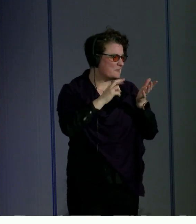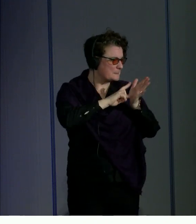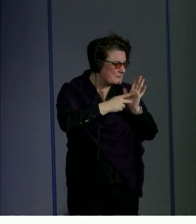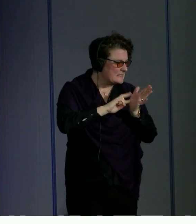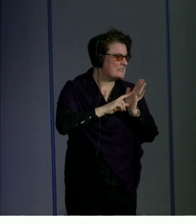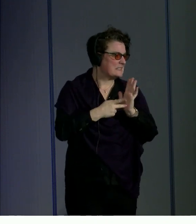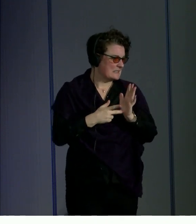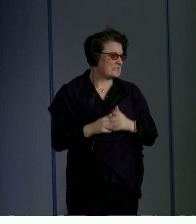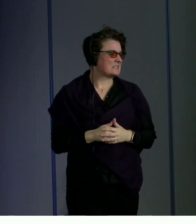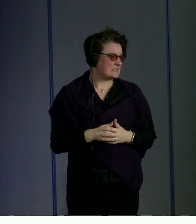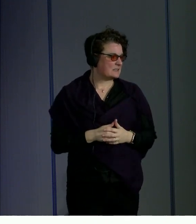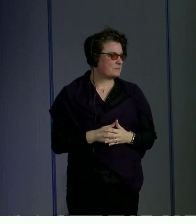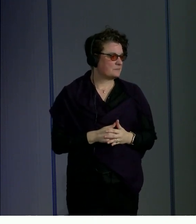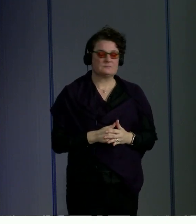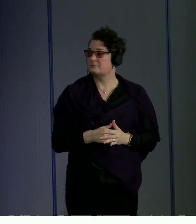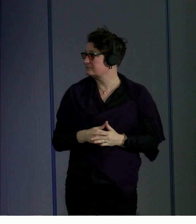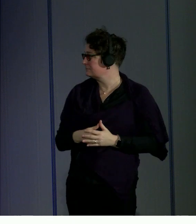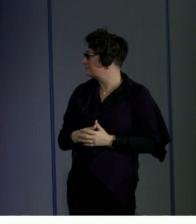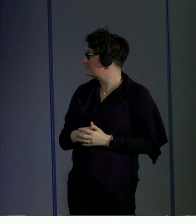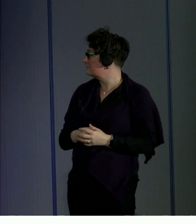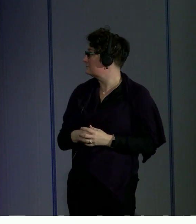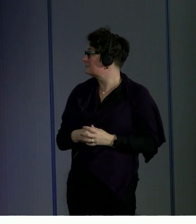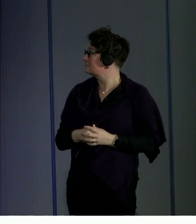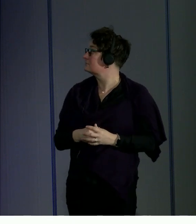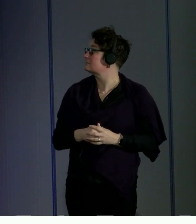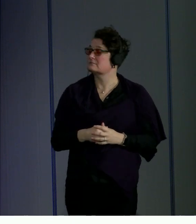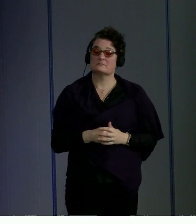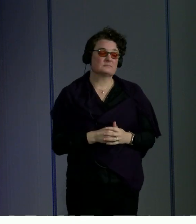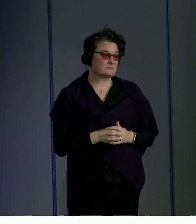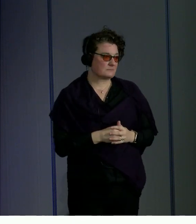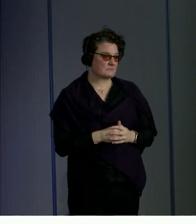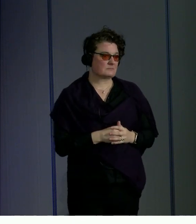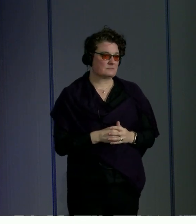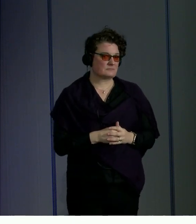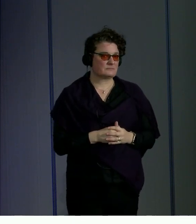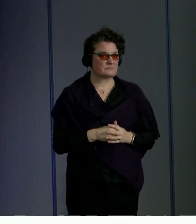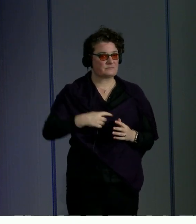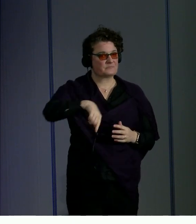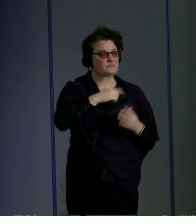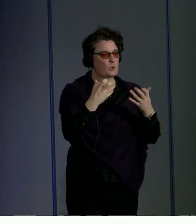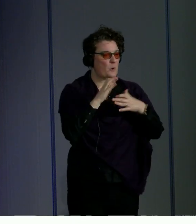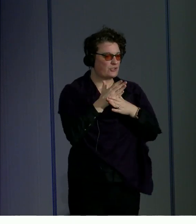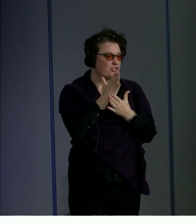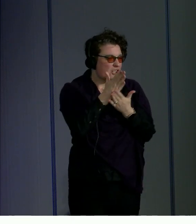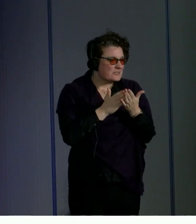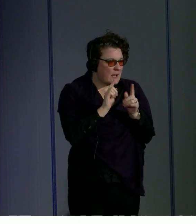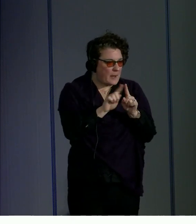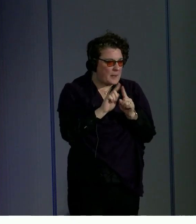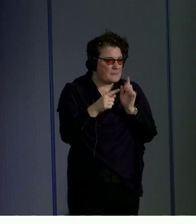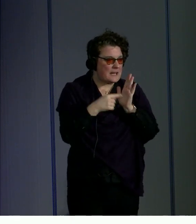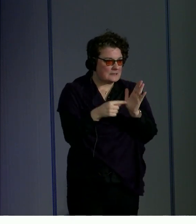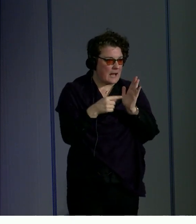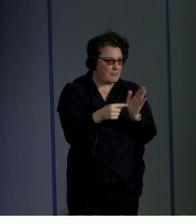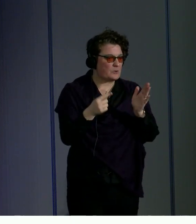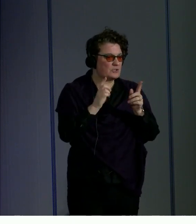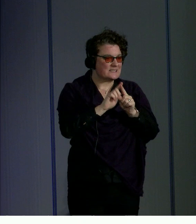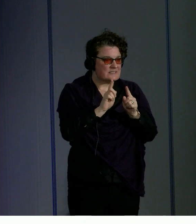We want to share some of the examples of common approaches that guides this presentation today.